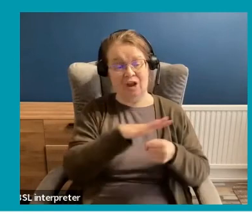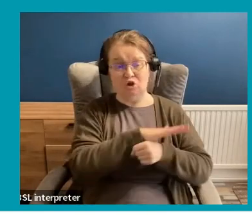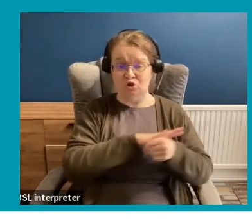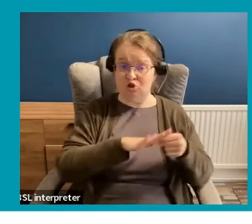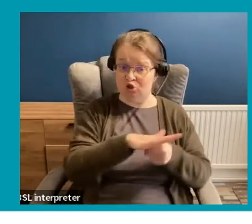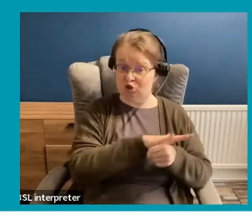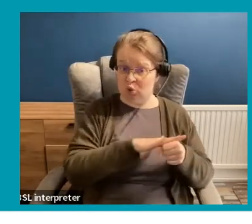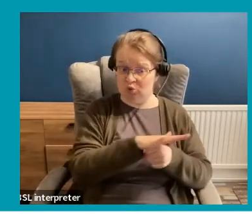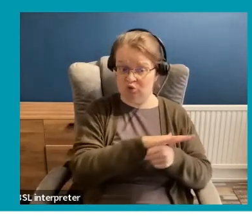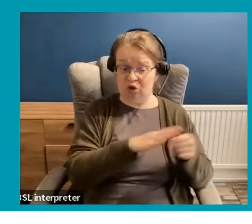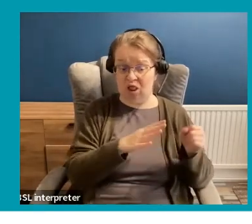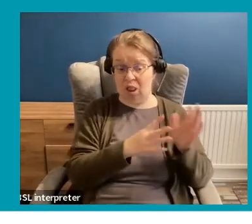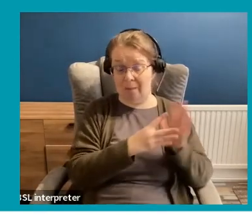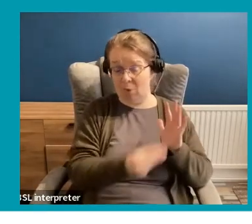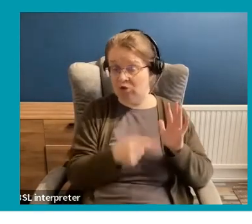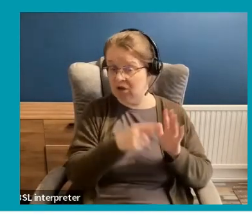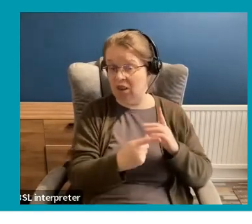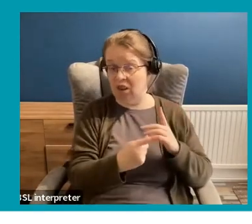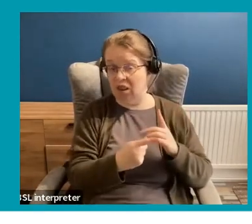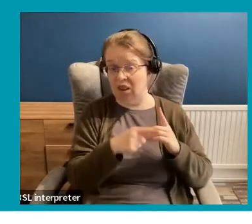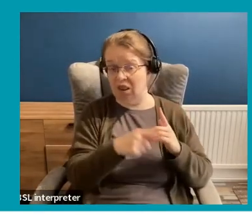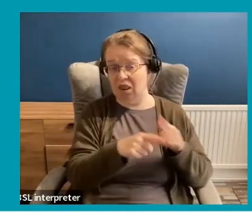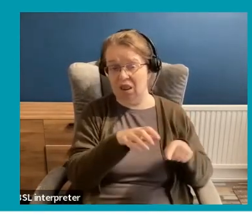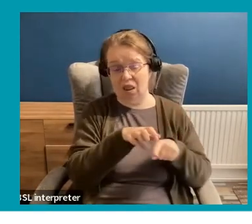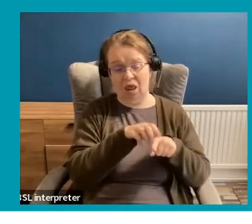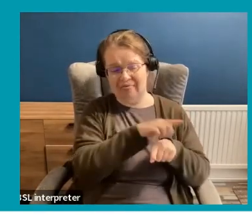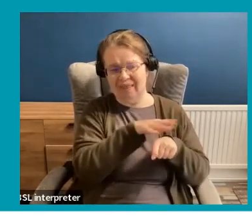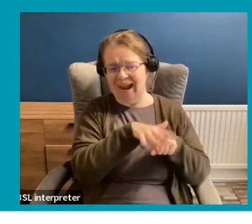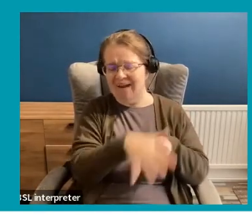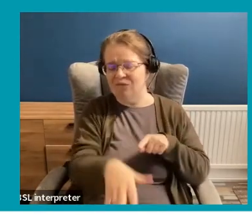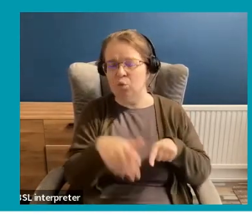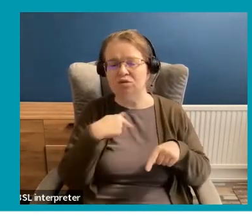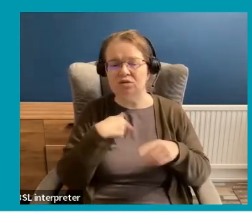influences the middle part of my book when I talked about colleague experience.